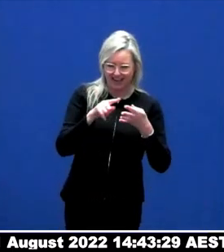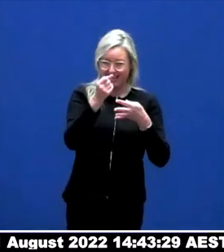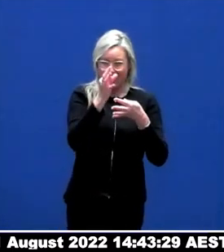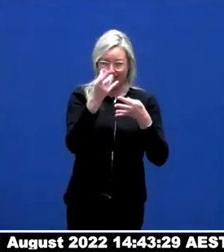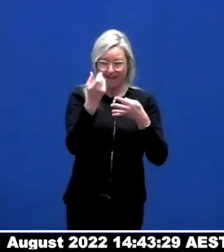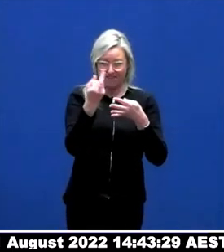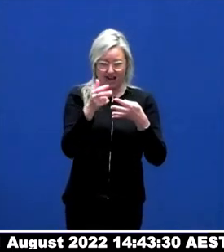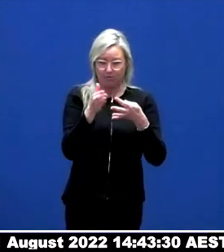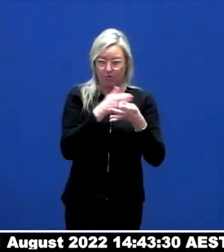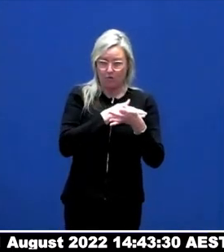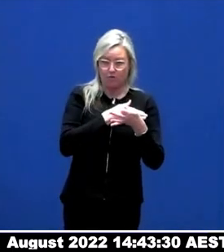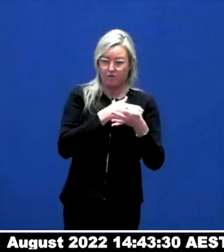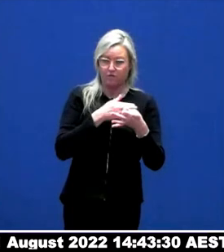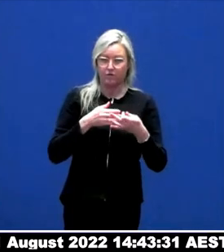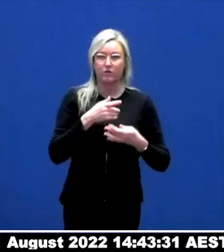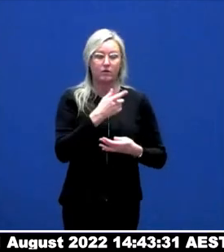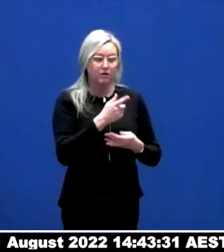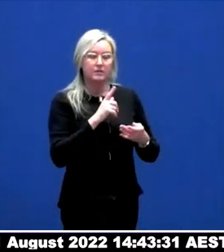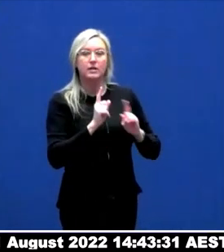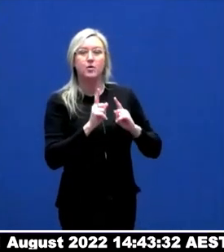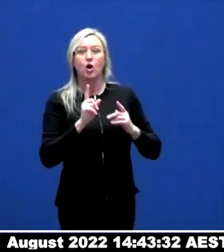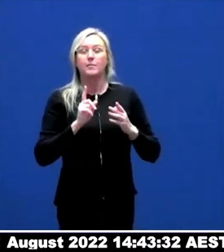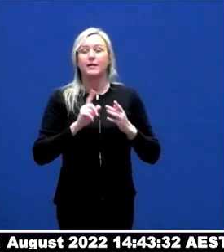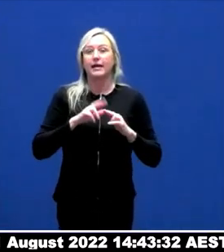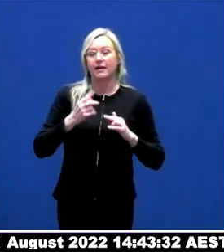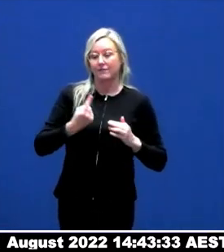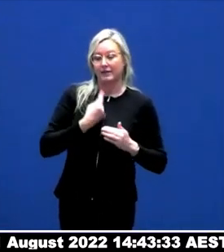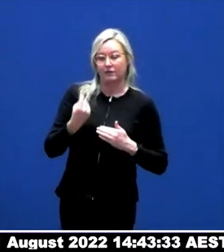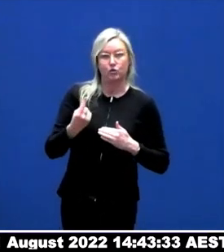Sometimes an Individual Living Option would allow a participant to access